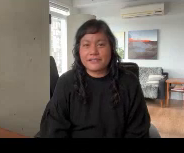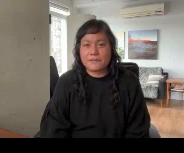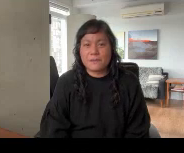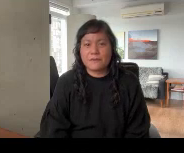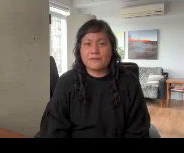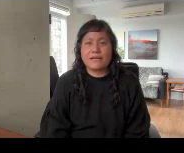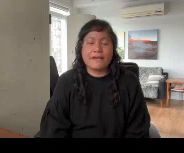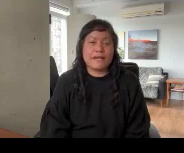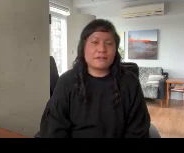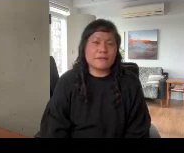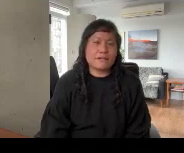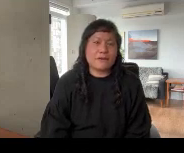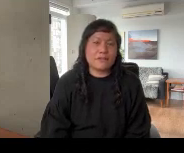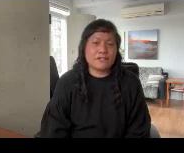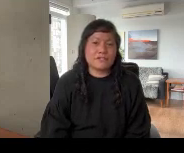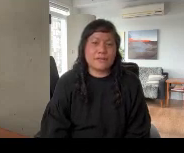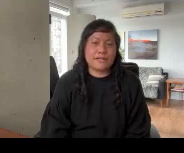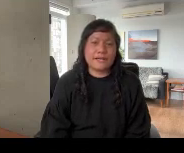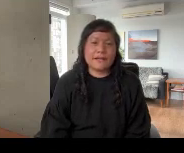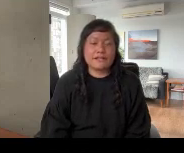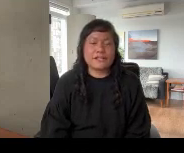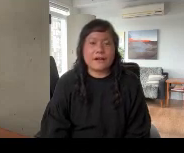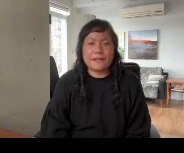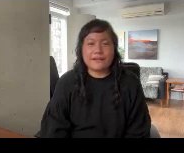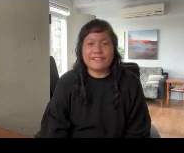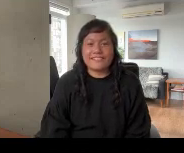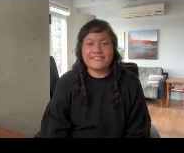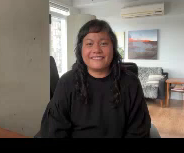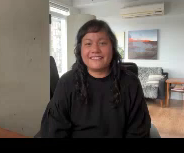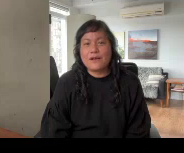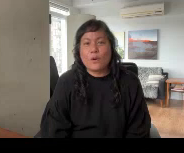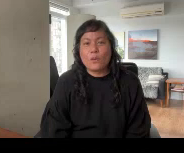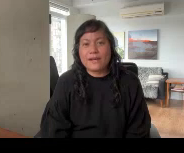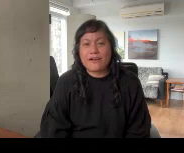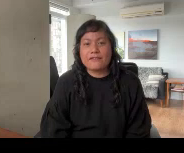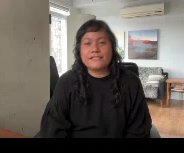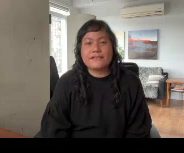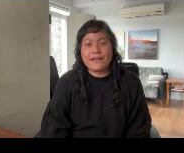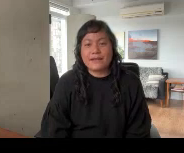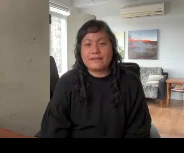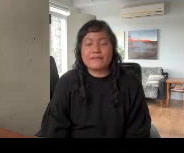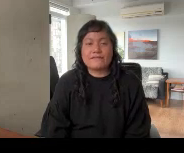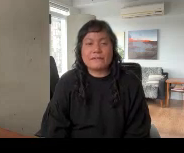Indigenous people, including the Haudenosaunee and Anishinabeg nations. We acknowledge and thank the